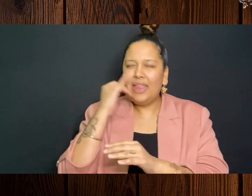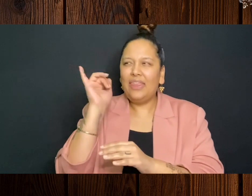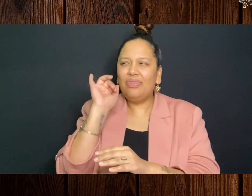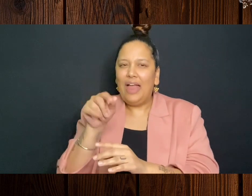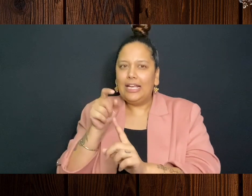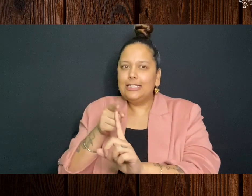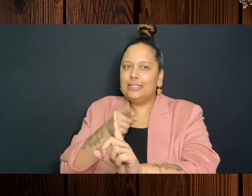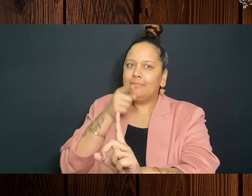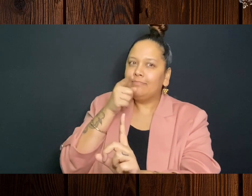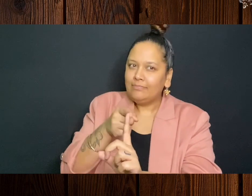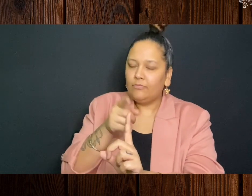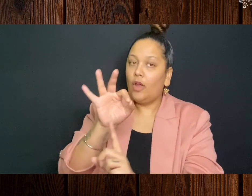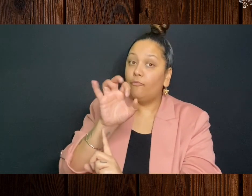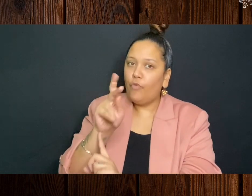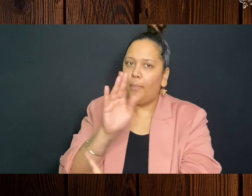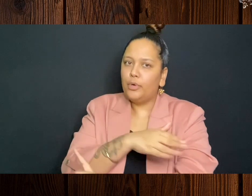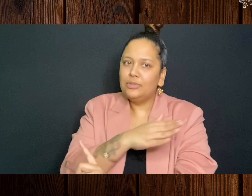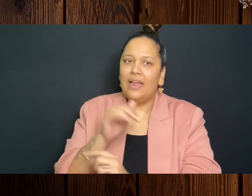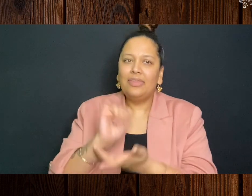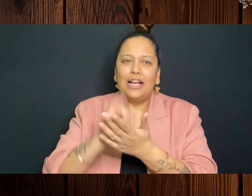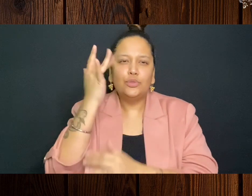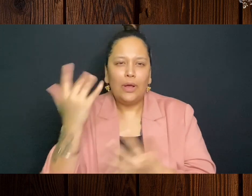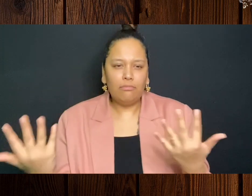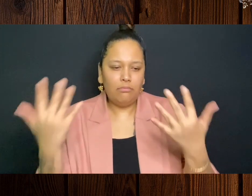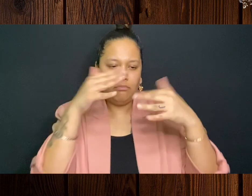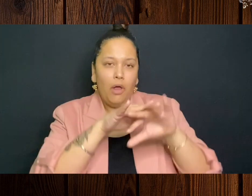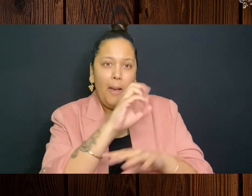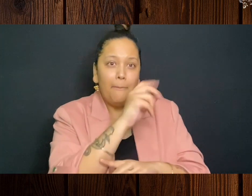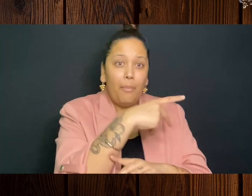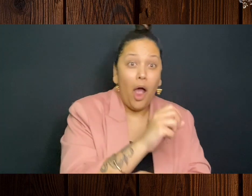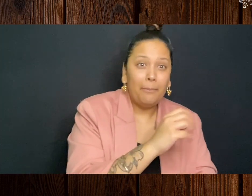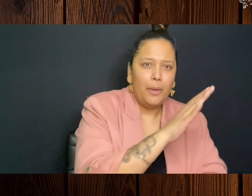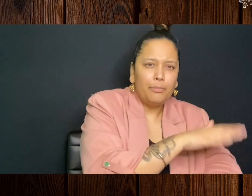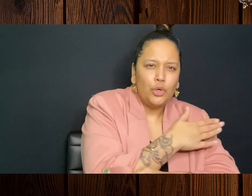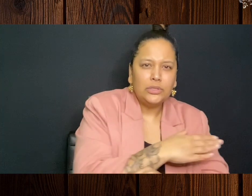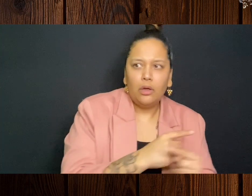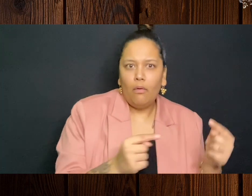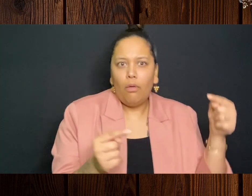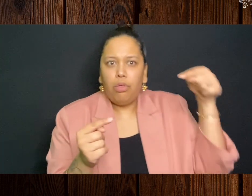folk music. I think it's why mainstream pop music dominates